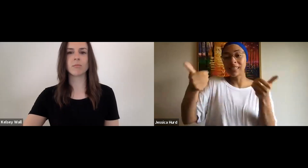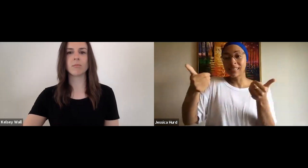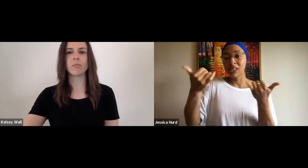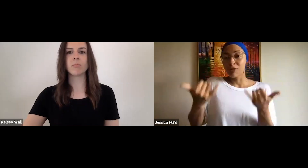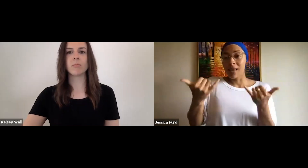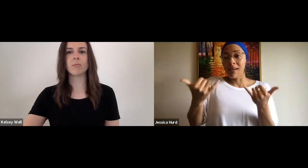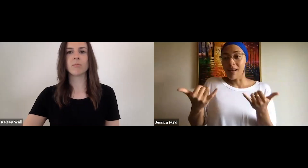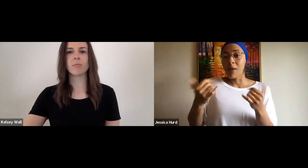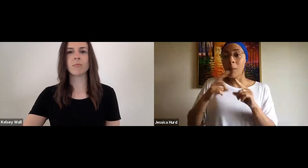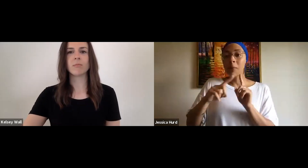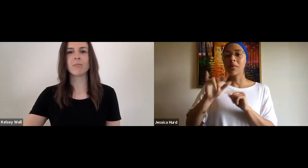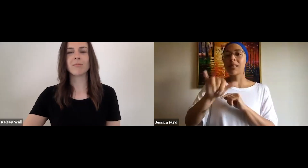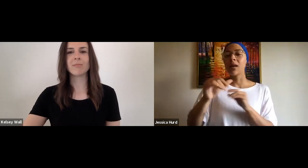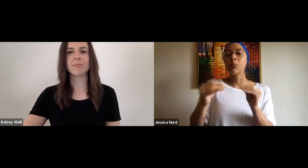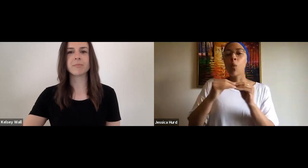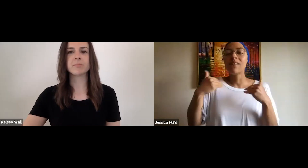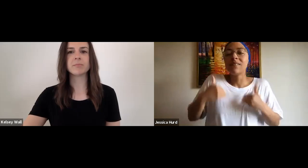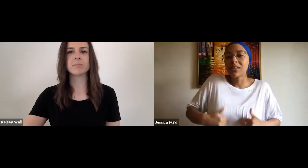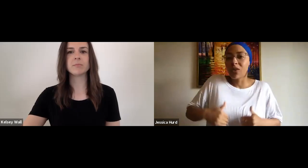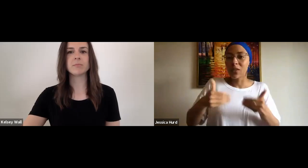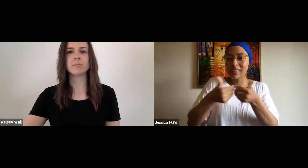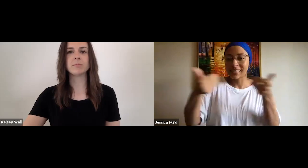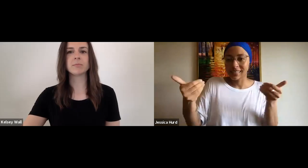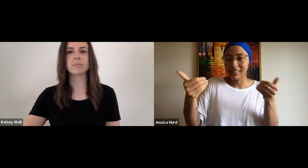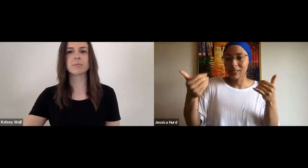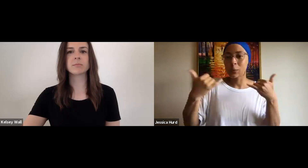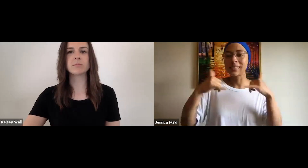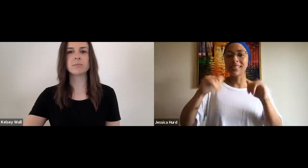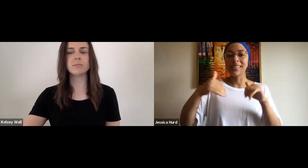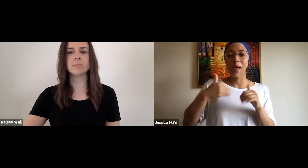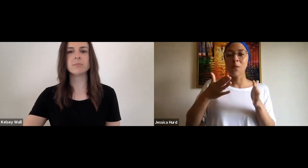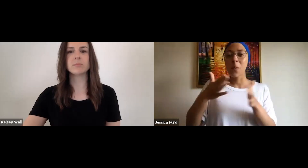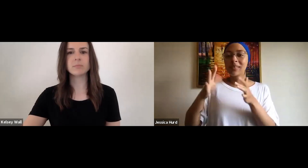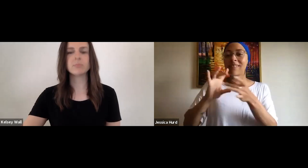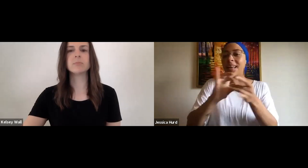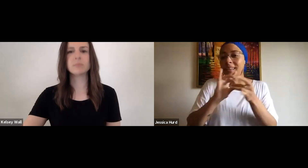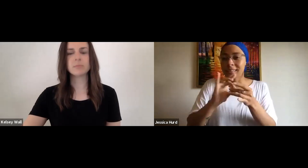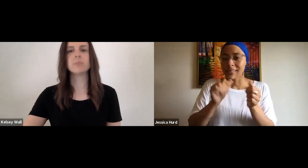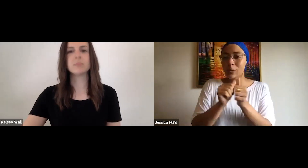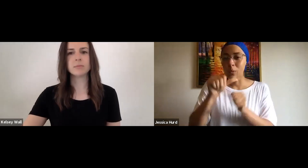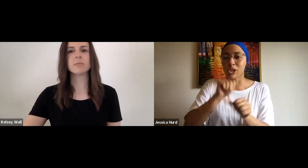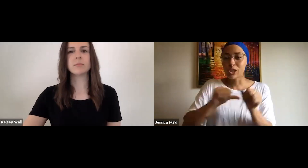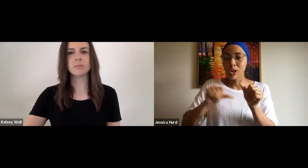to help you stay connected. Although we are practicing social distancing, which is really more like physical distancing